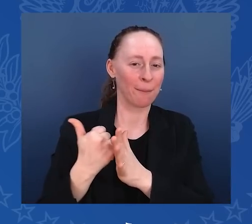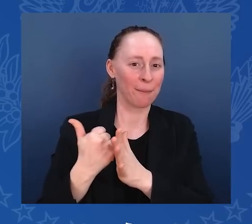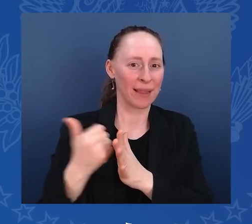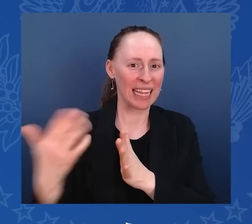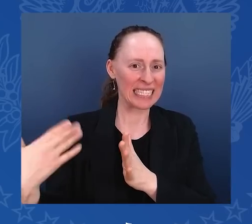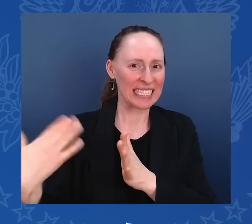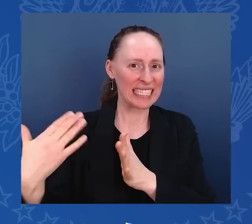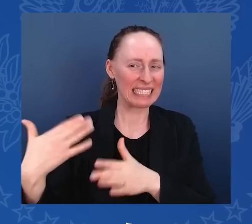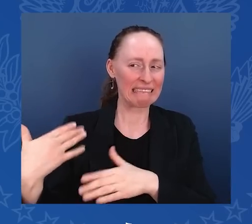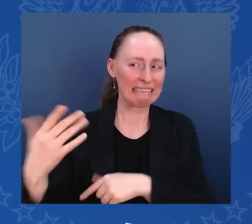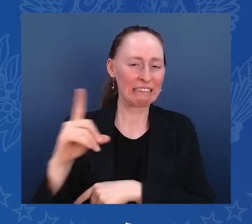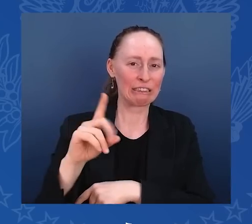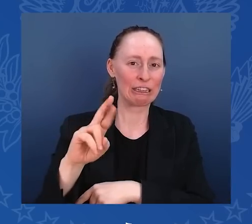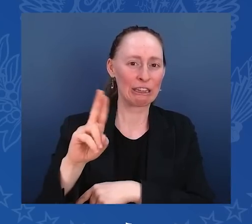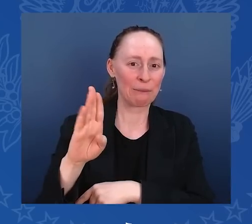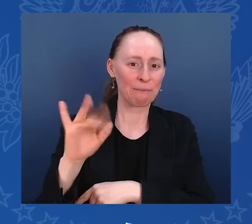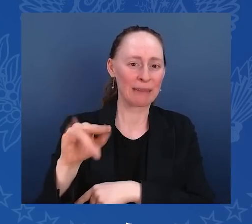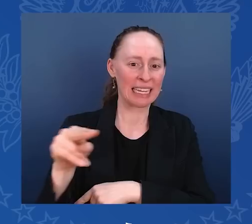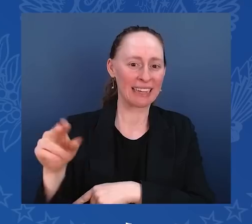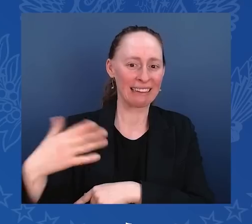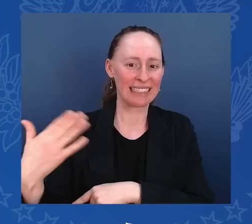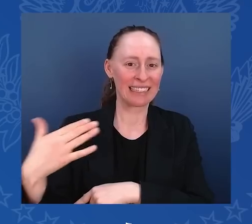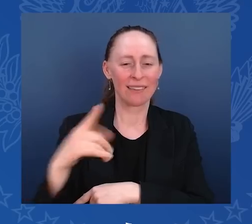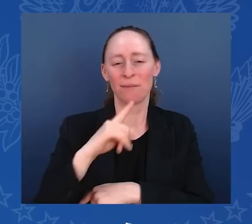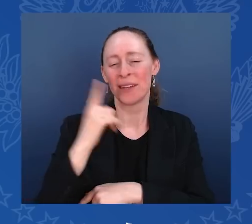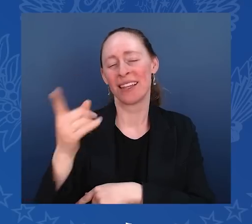The President: You really are. Thank you. Thank you all so very much.